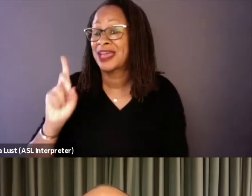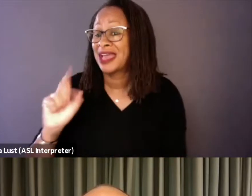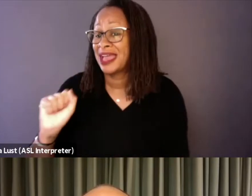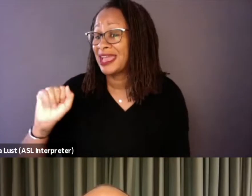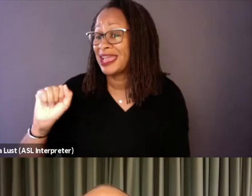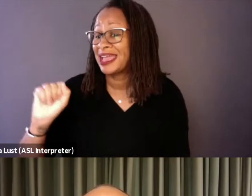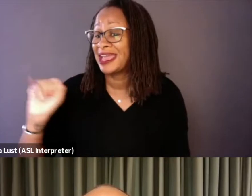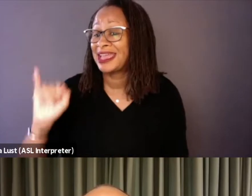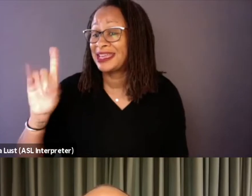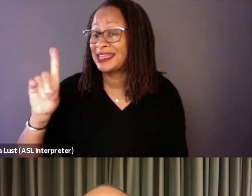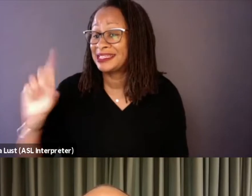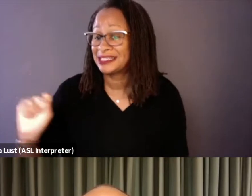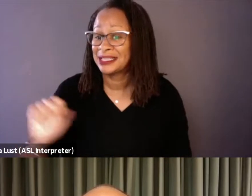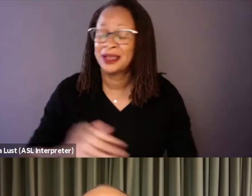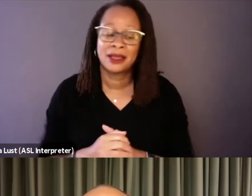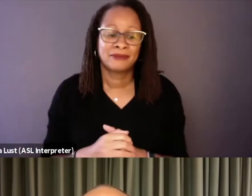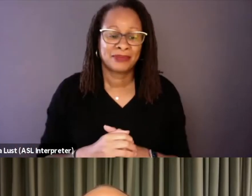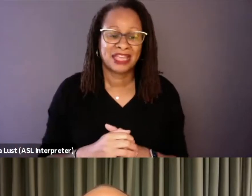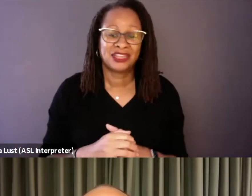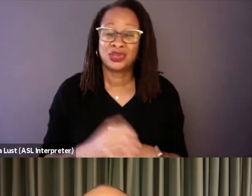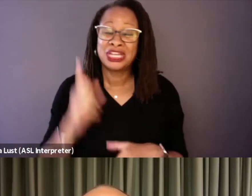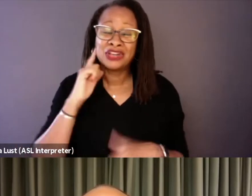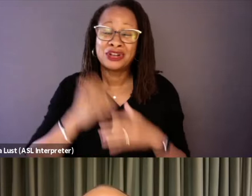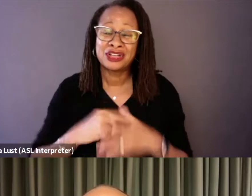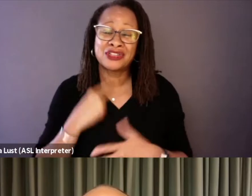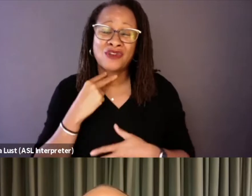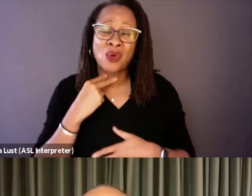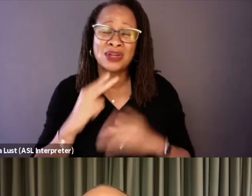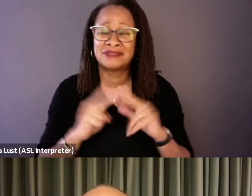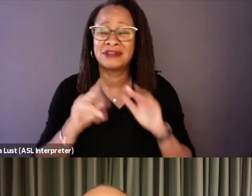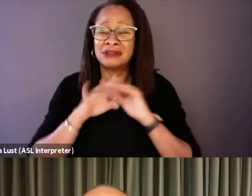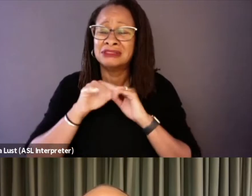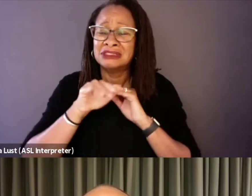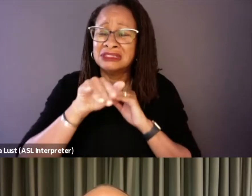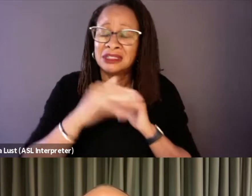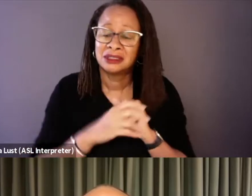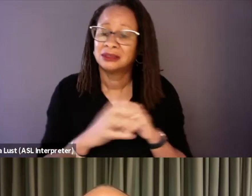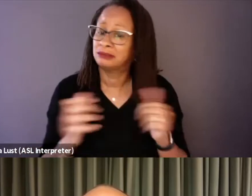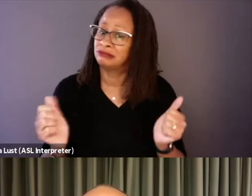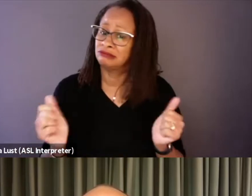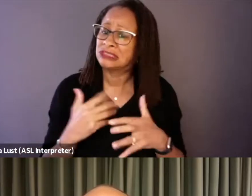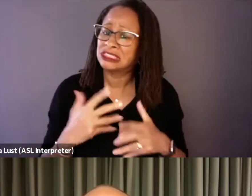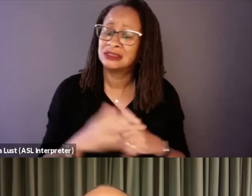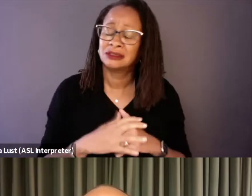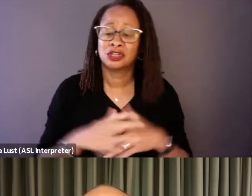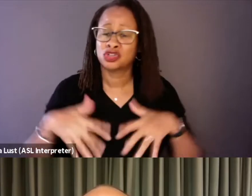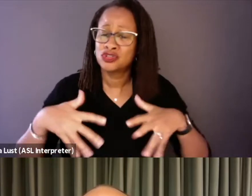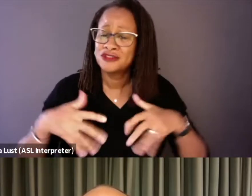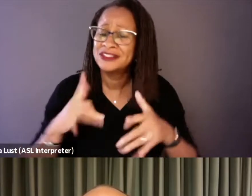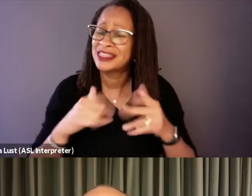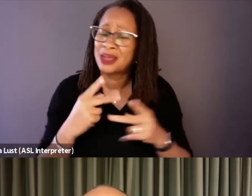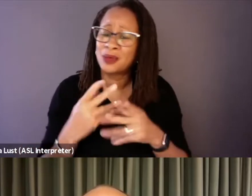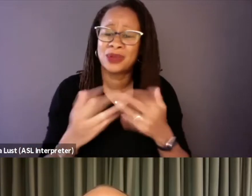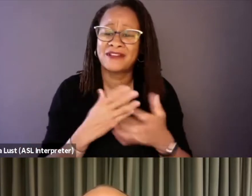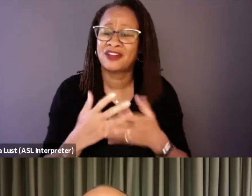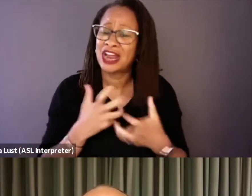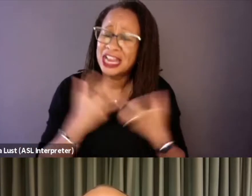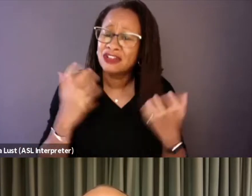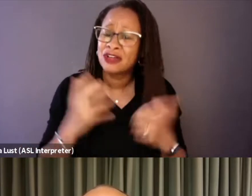And at the same time I was a little gleeful to have this material that I just hadn't anticipated.